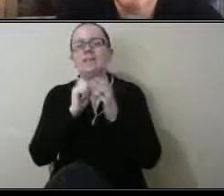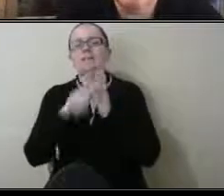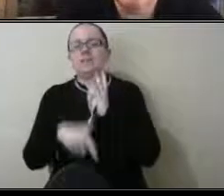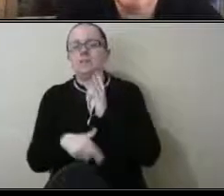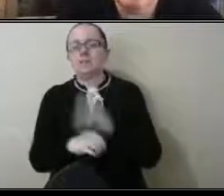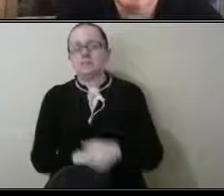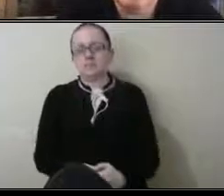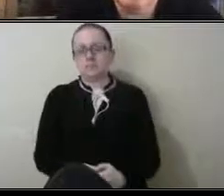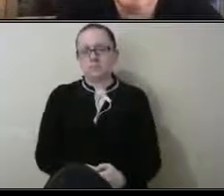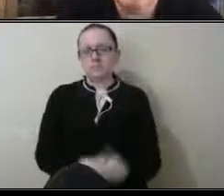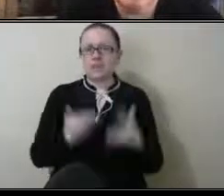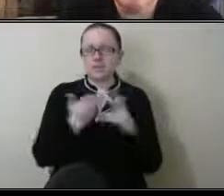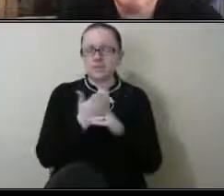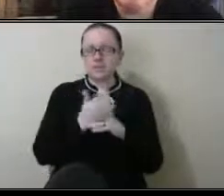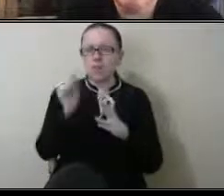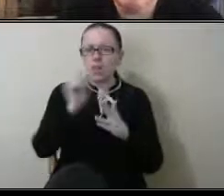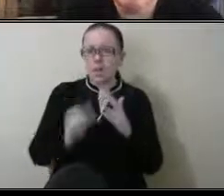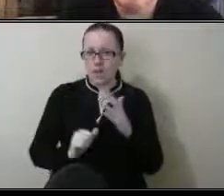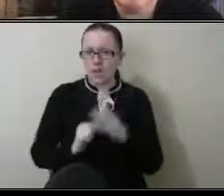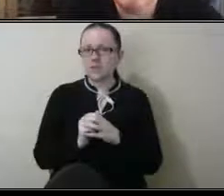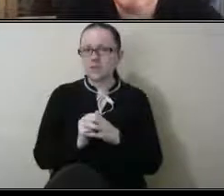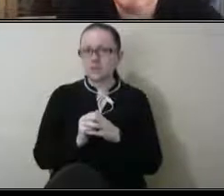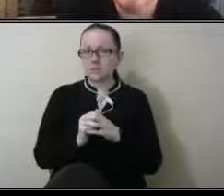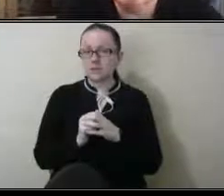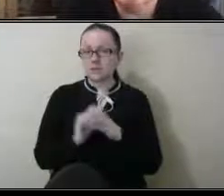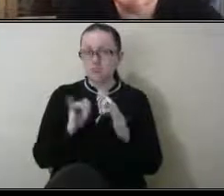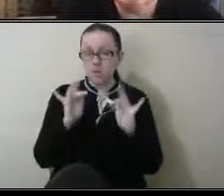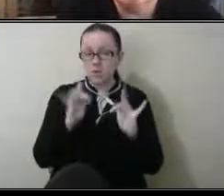arts i don't know if you you may not have all heard of us but we're the peak arts and